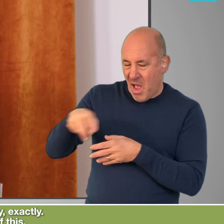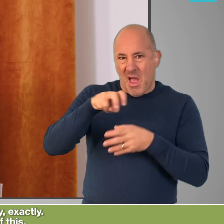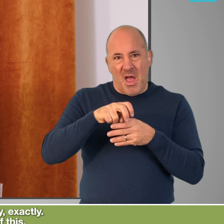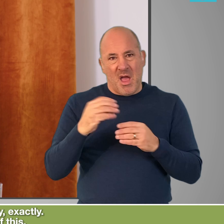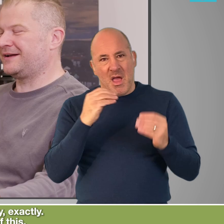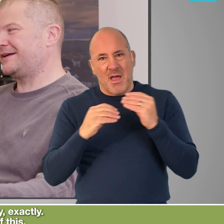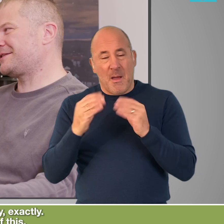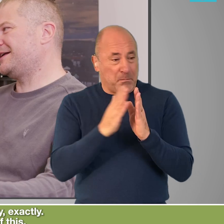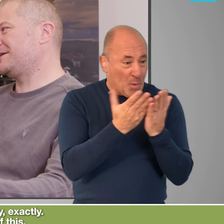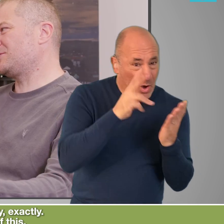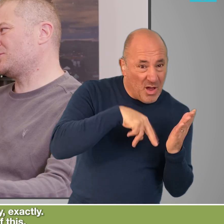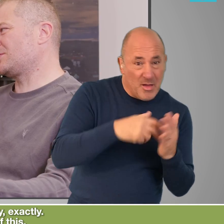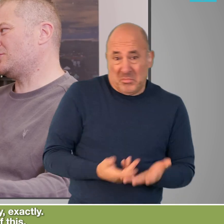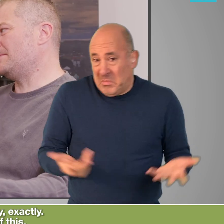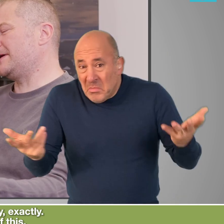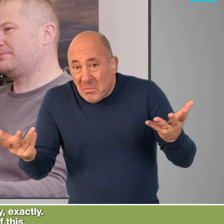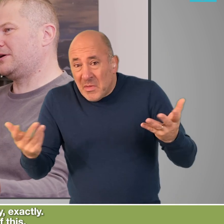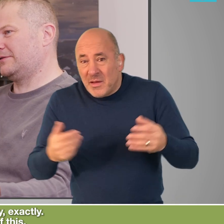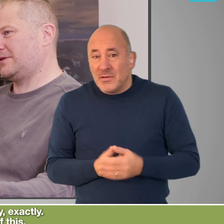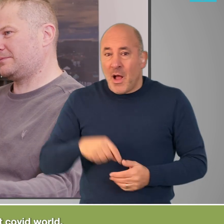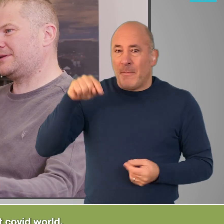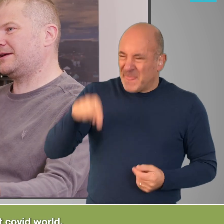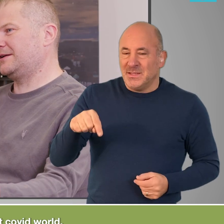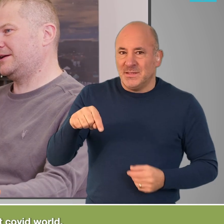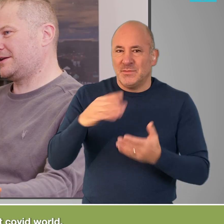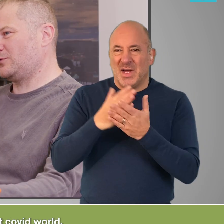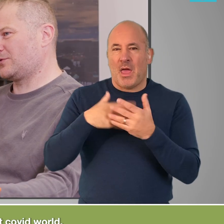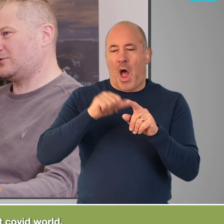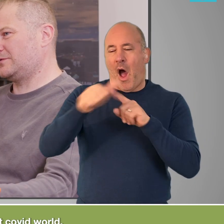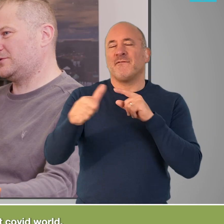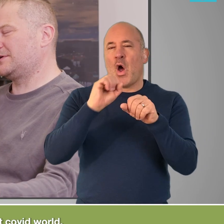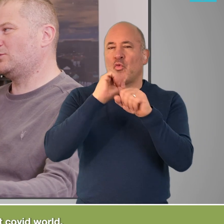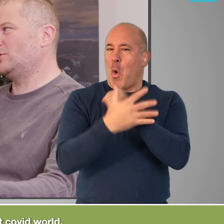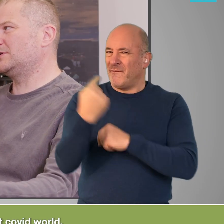Yeah, yeah, exactly, exactly. So a big part of this, particularly in this post covid world,